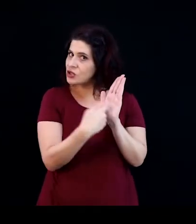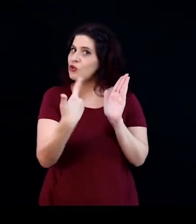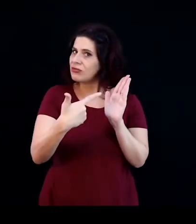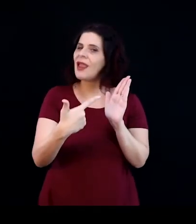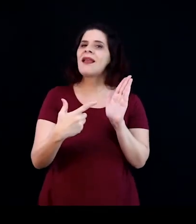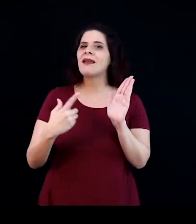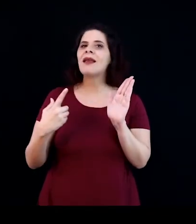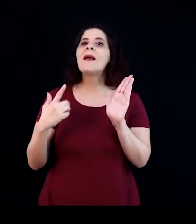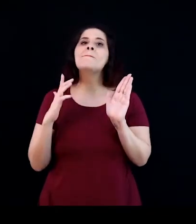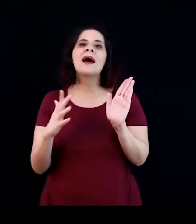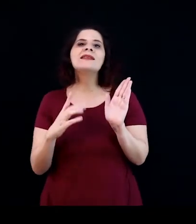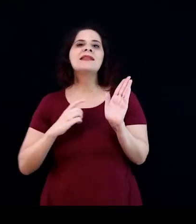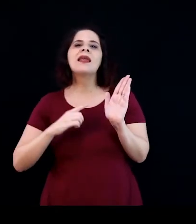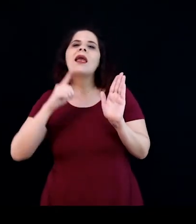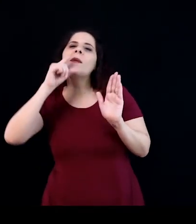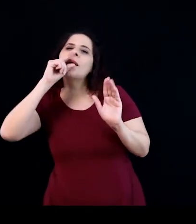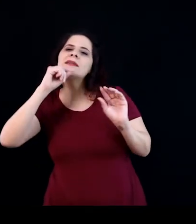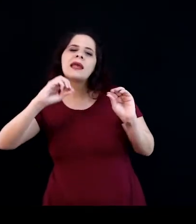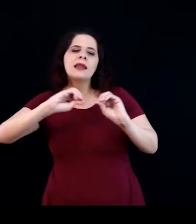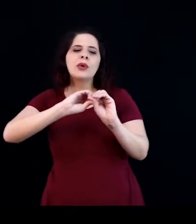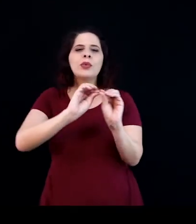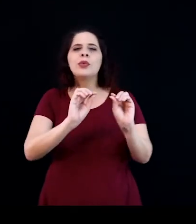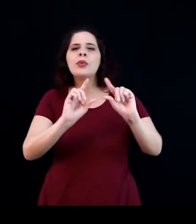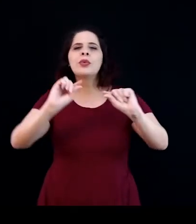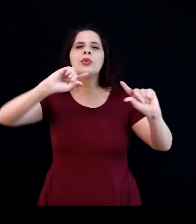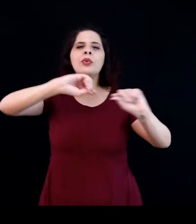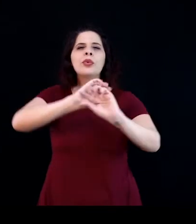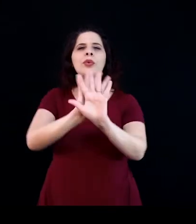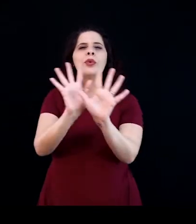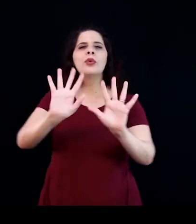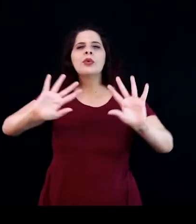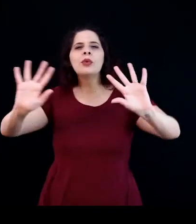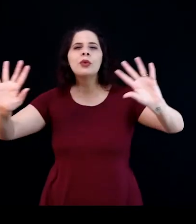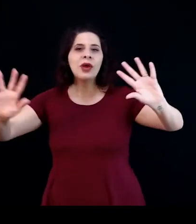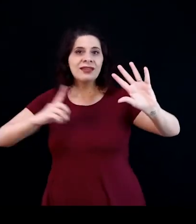here because this is the birds of the Amazon, they have their own section,